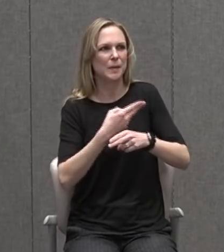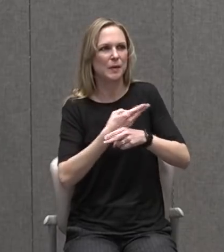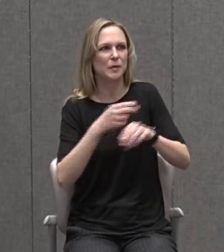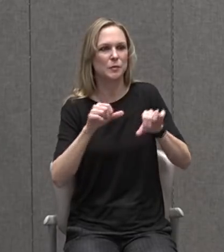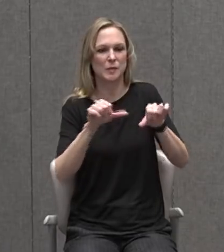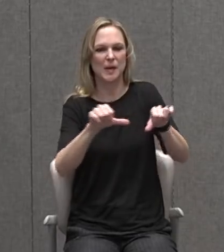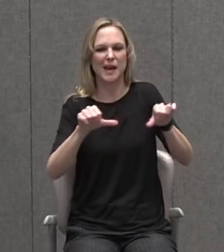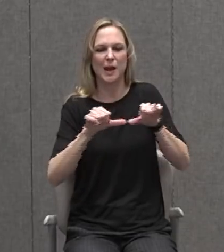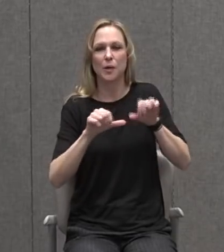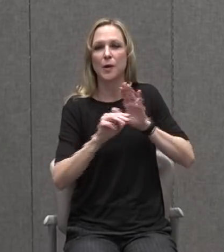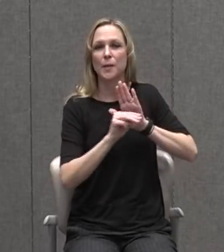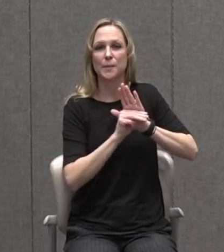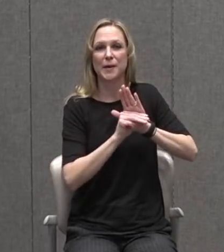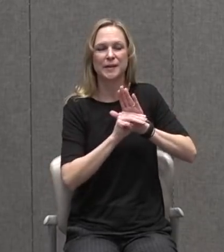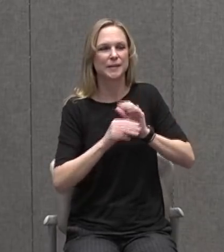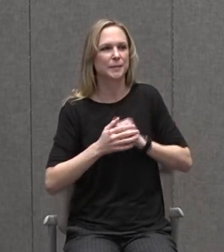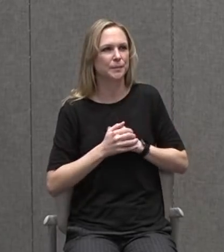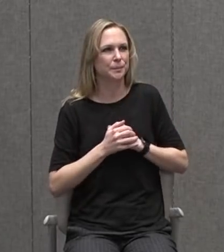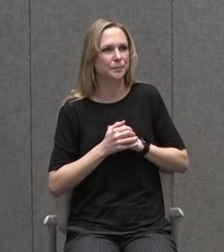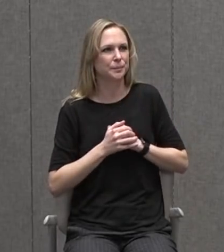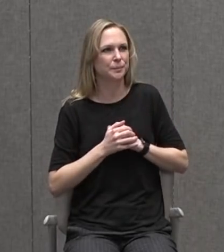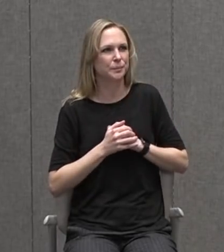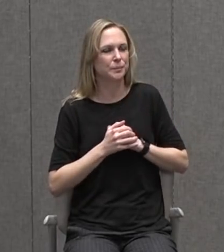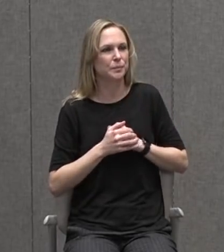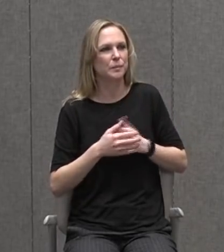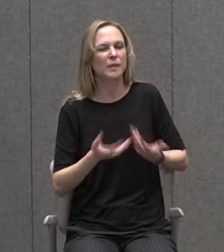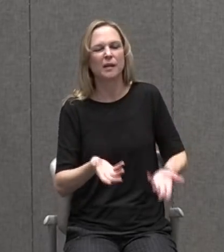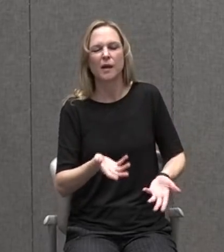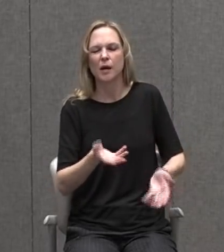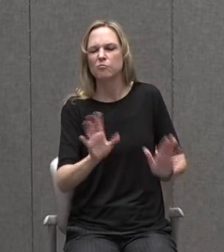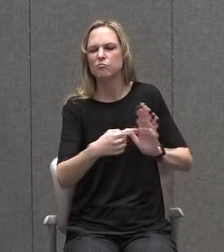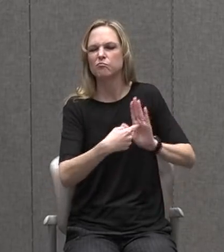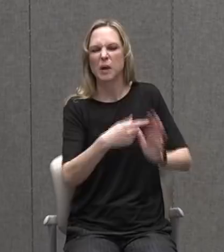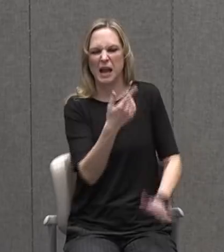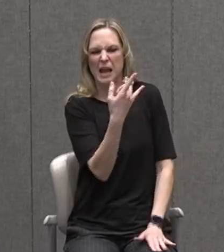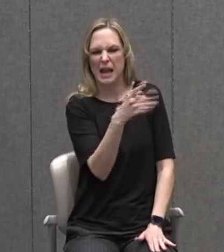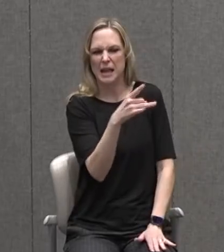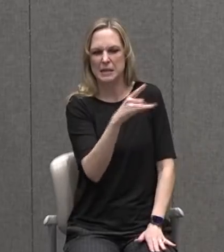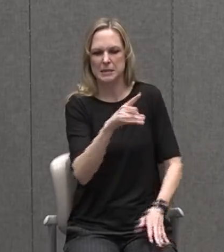So we're going to use one for like 18 times 42, this is my expression.